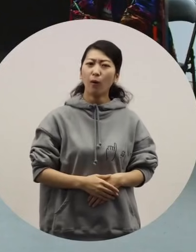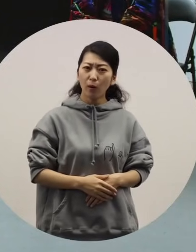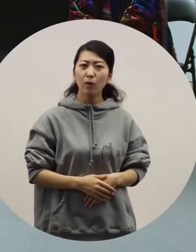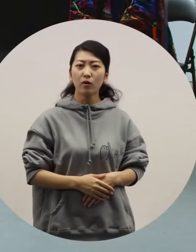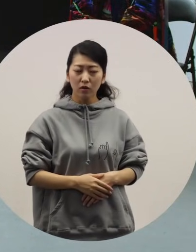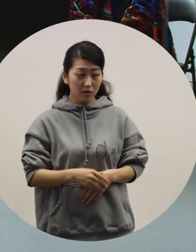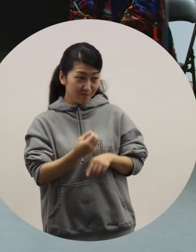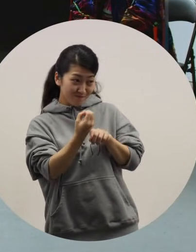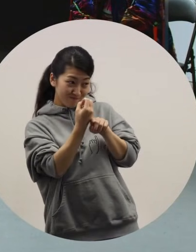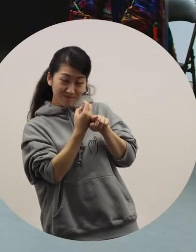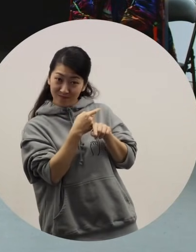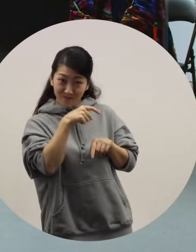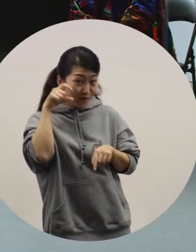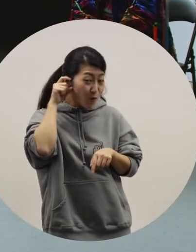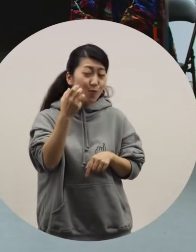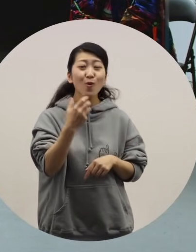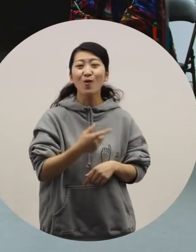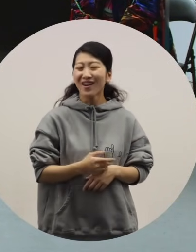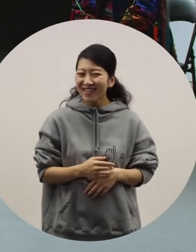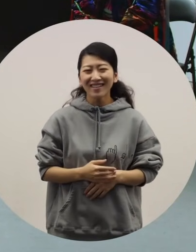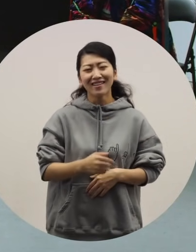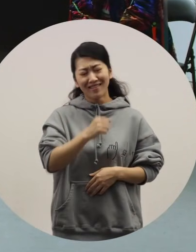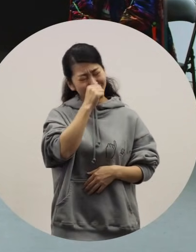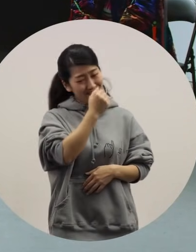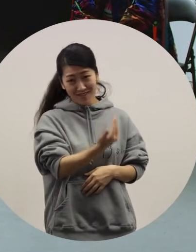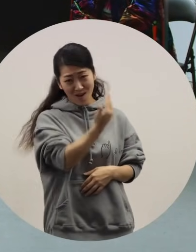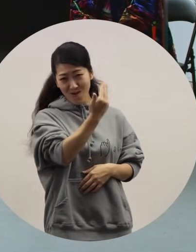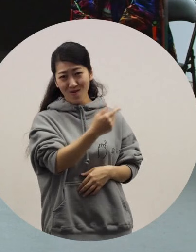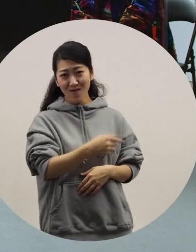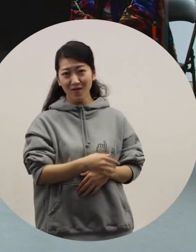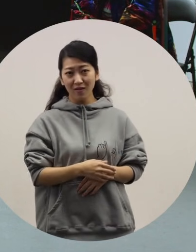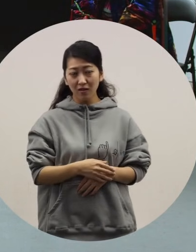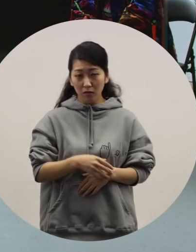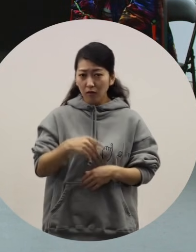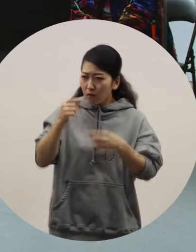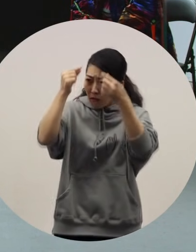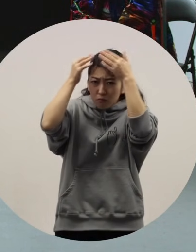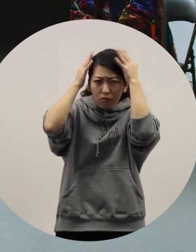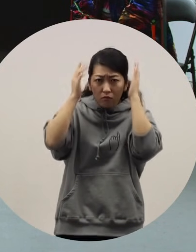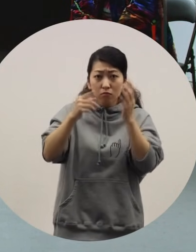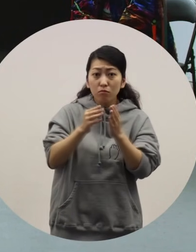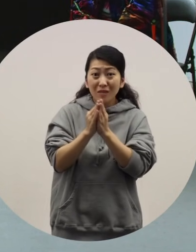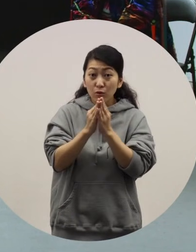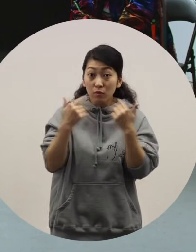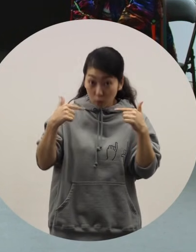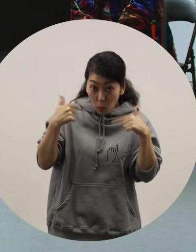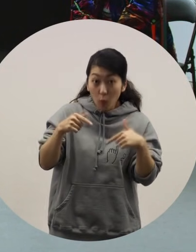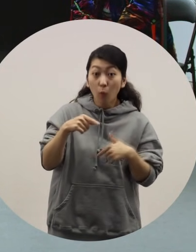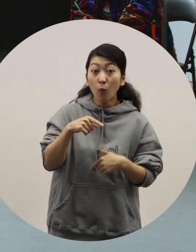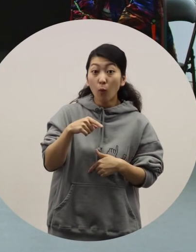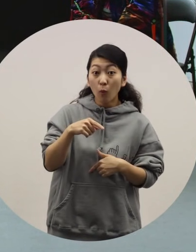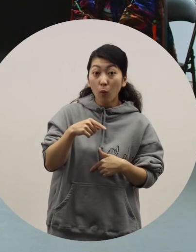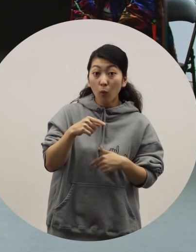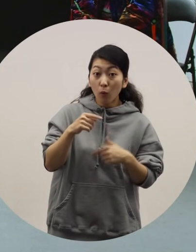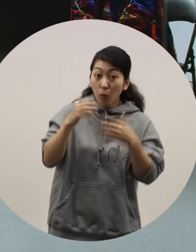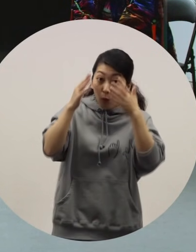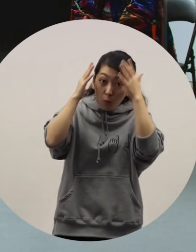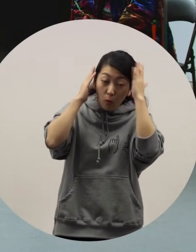I like your decorated one. [GenGen] Thanks. -[Ochiai] I think it's great. [Kenmochi] You changed your hair color? Or do you usually wear your hair pink?